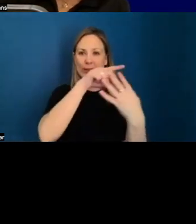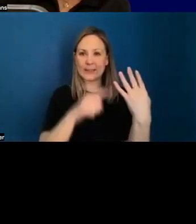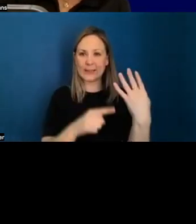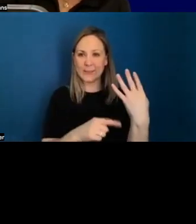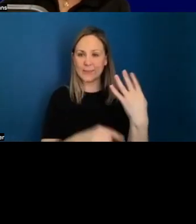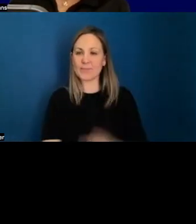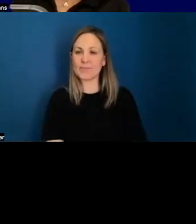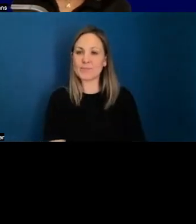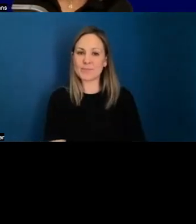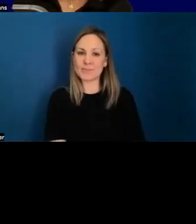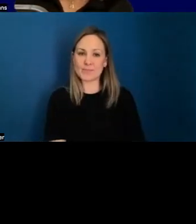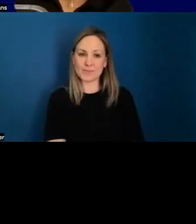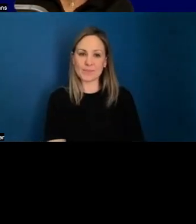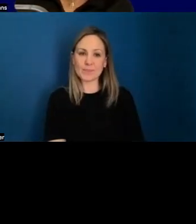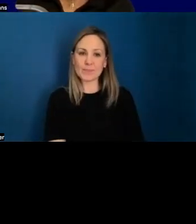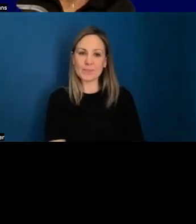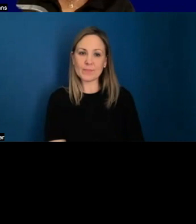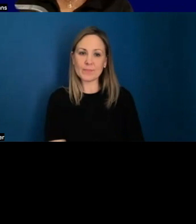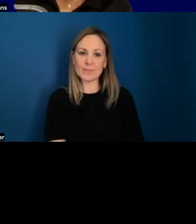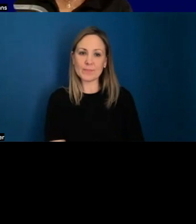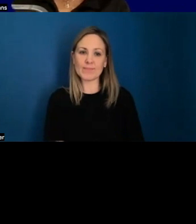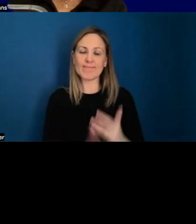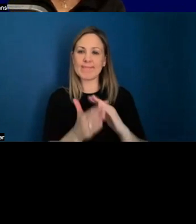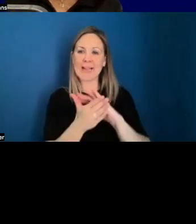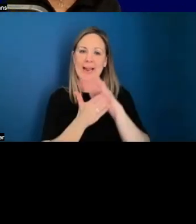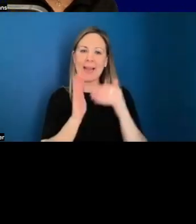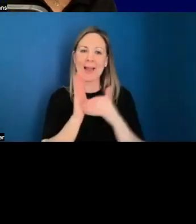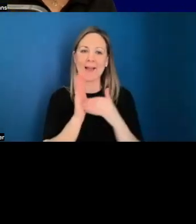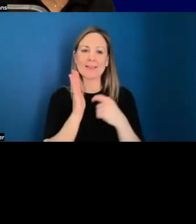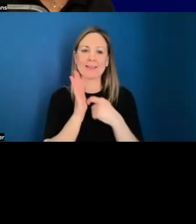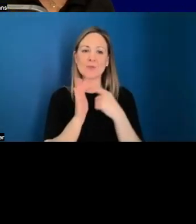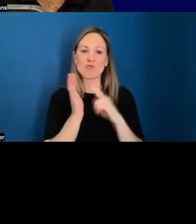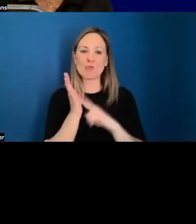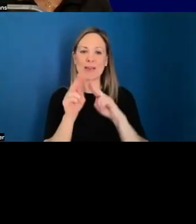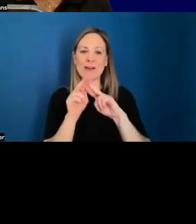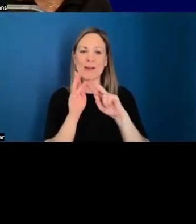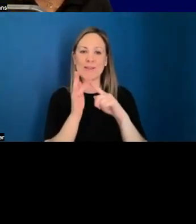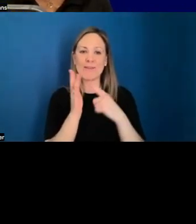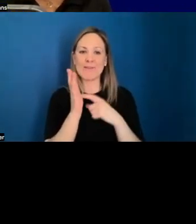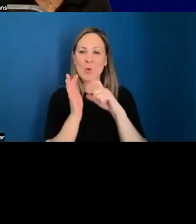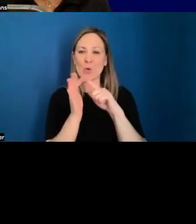Finally we have what we call the reinforcement stage. When the individual had begun